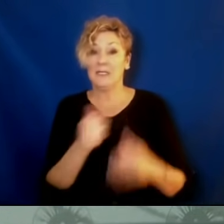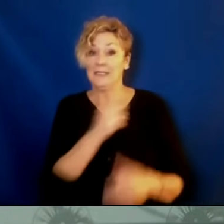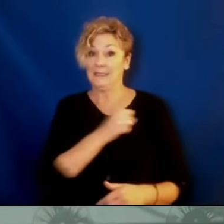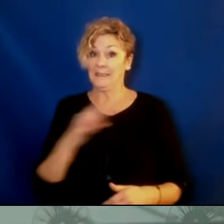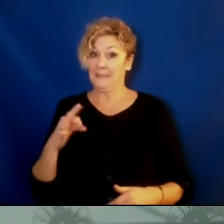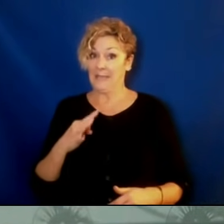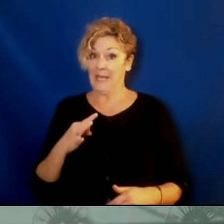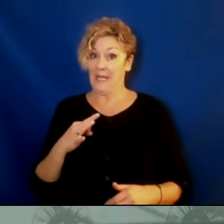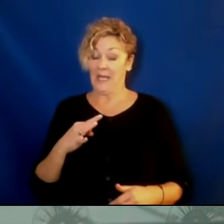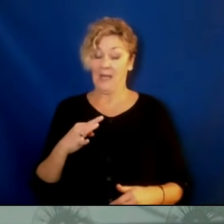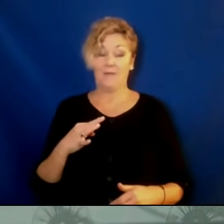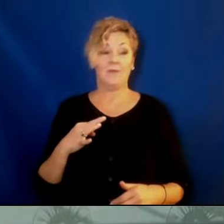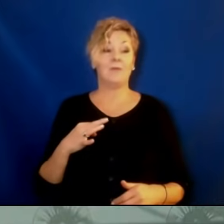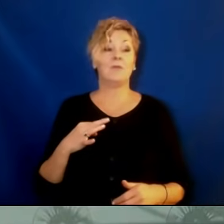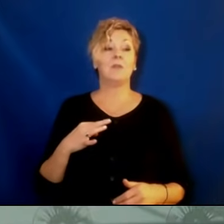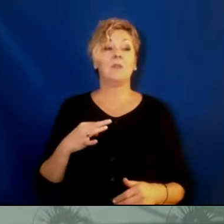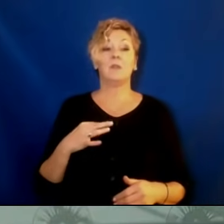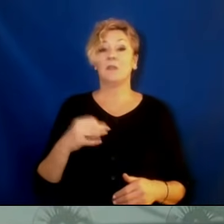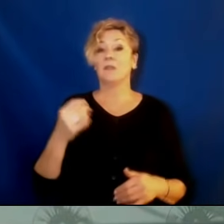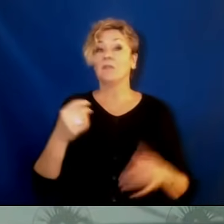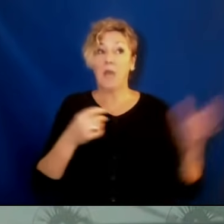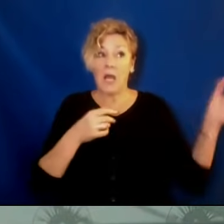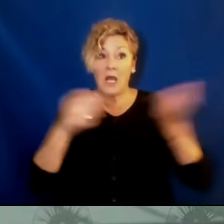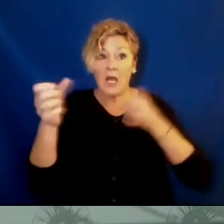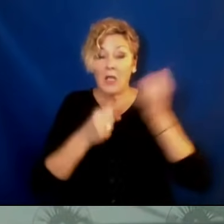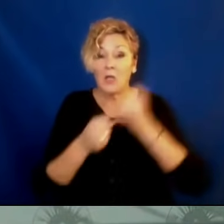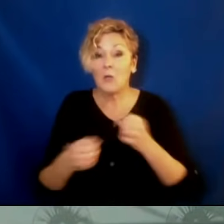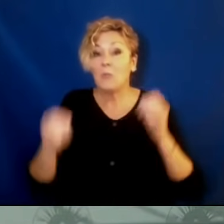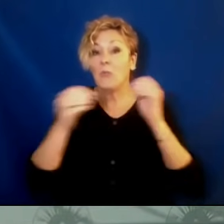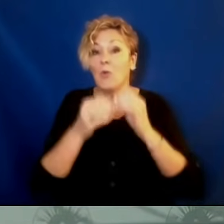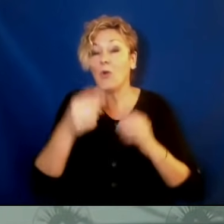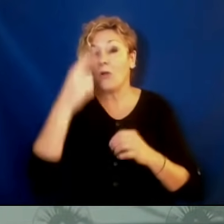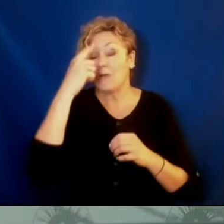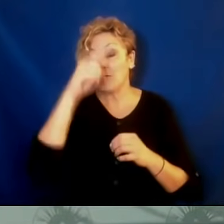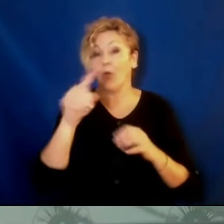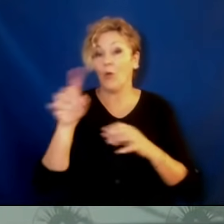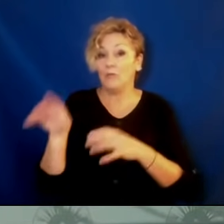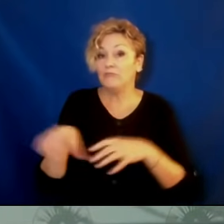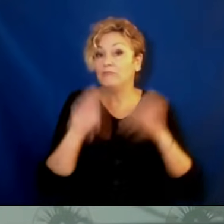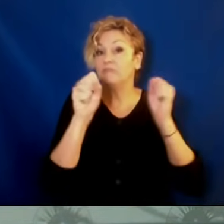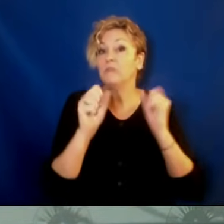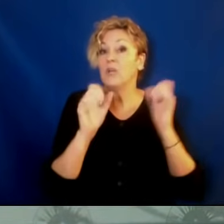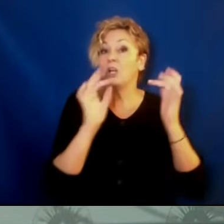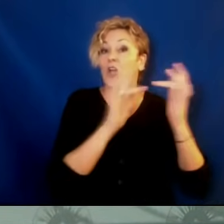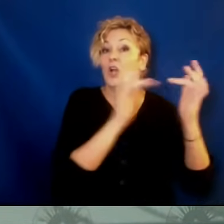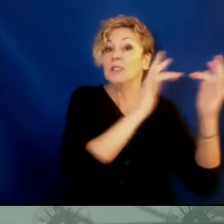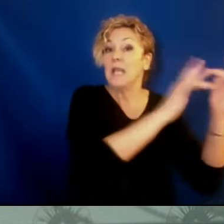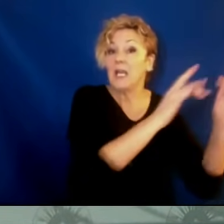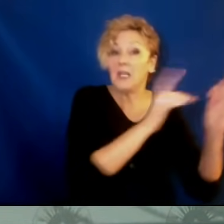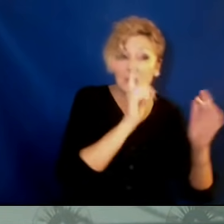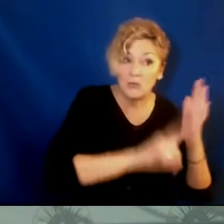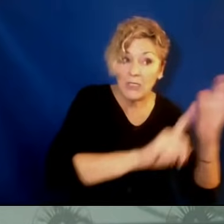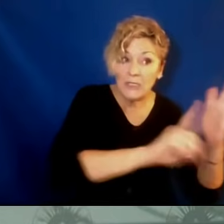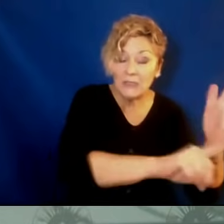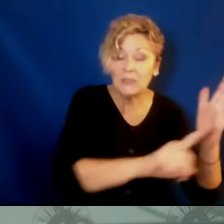tracing not just in pandemics but all the time, that is their job and in some ways, their specialty in life.